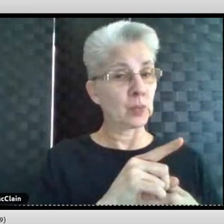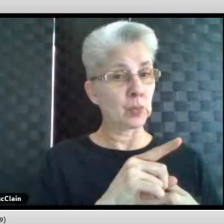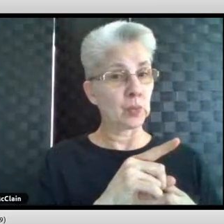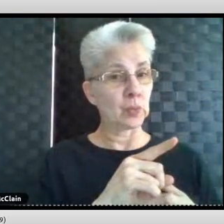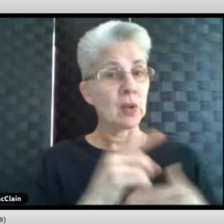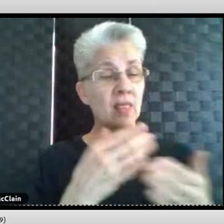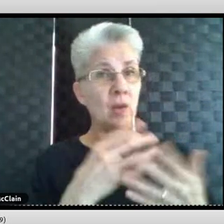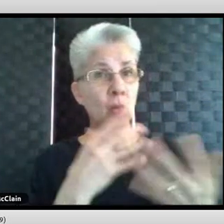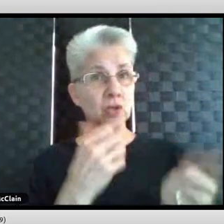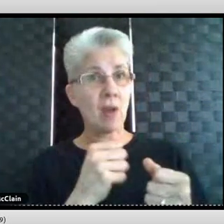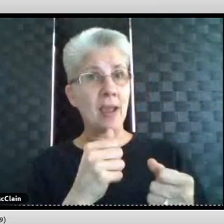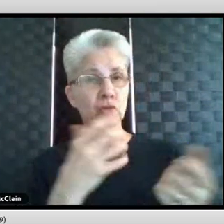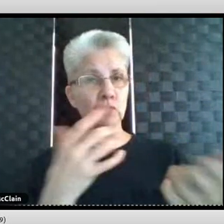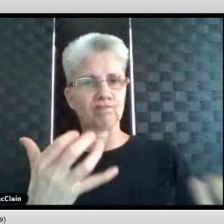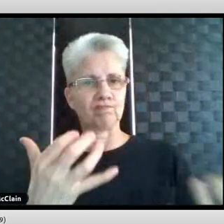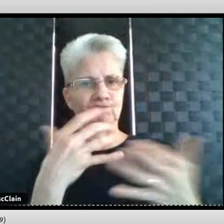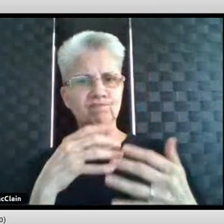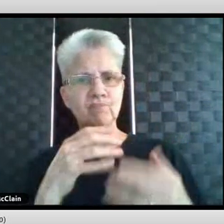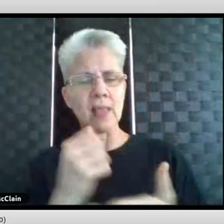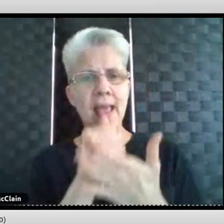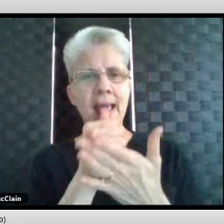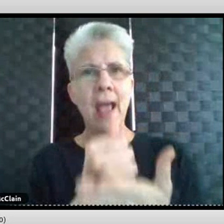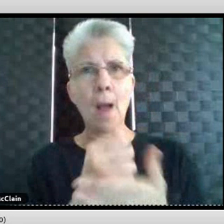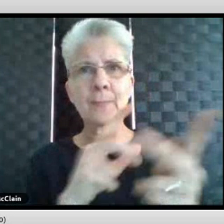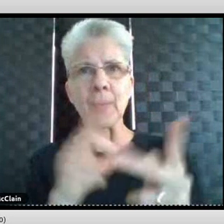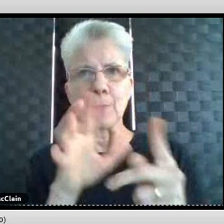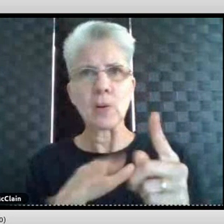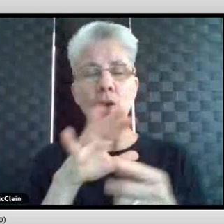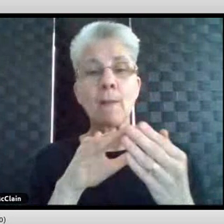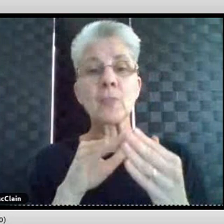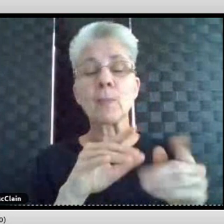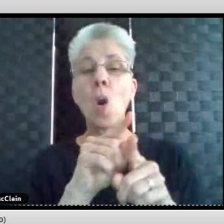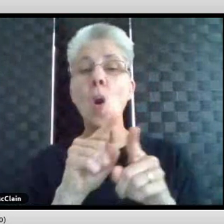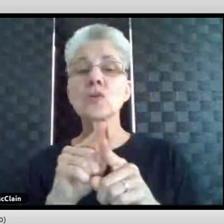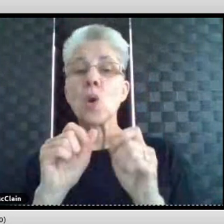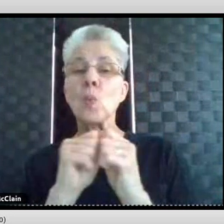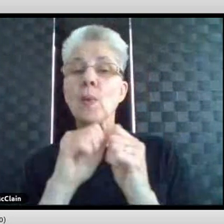that we're trying to assist in our communities, but also with that tail